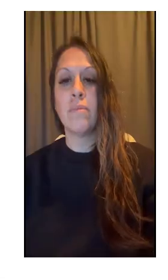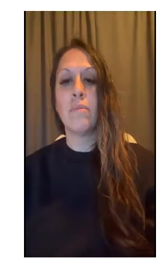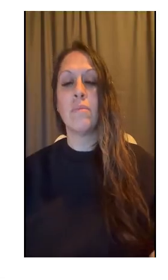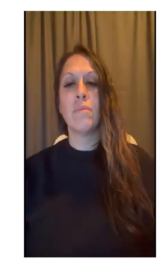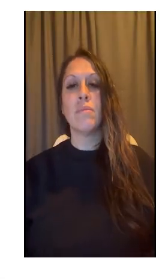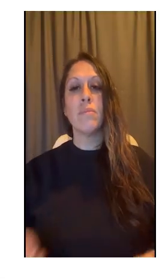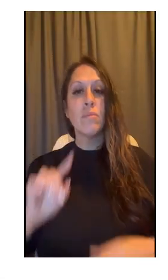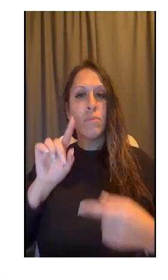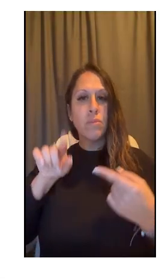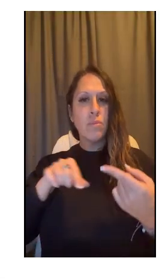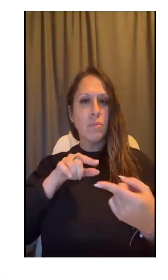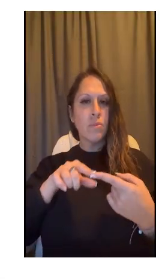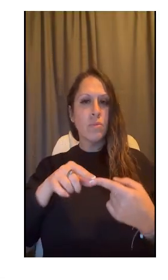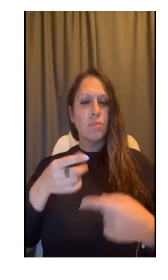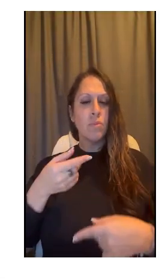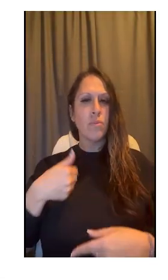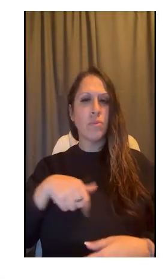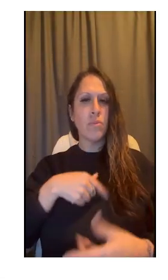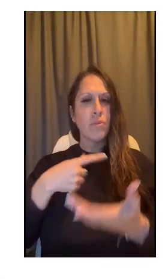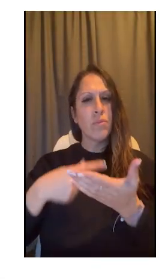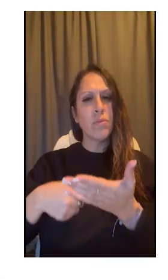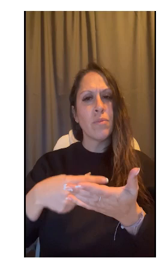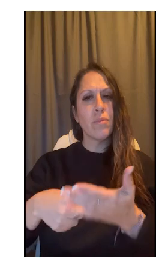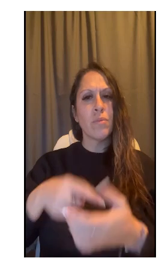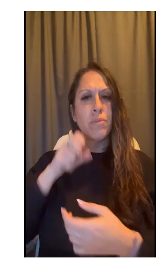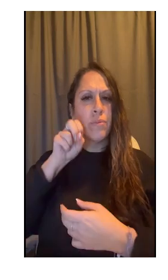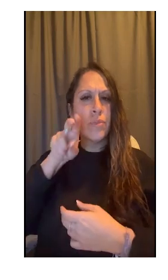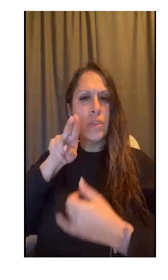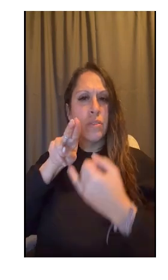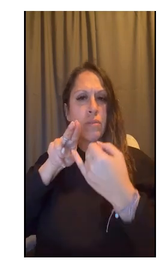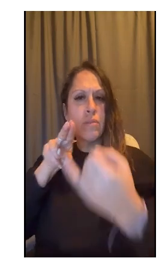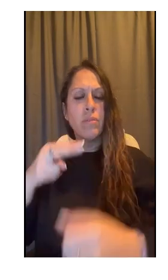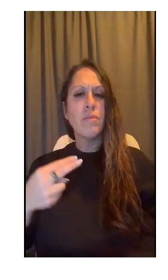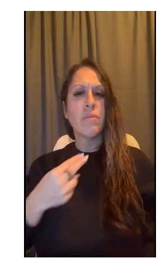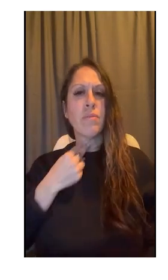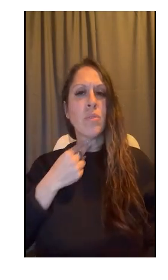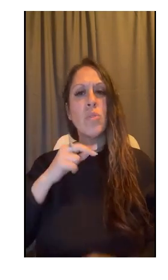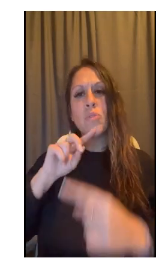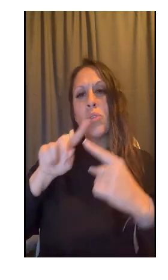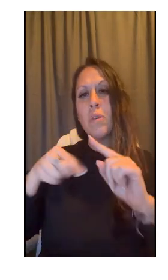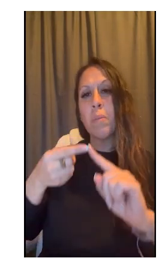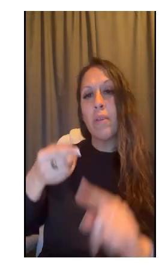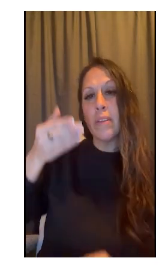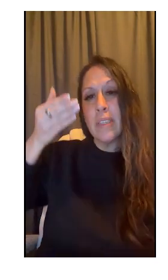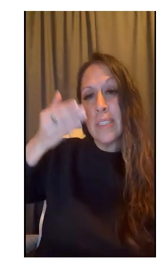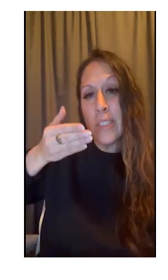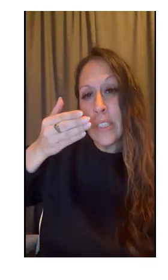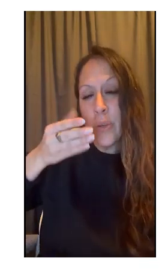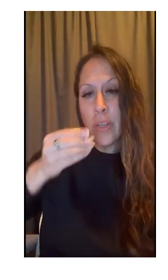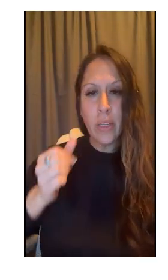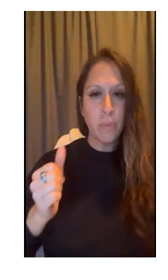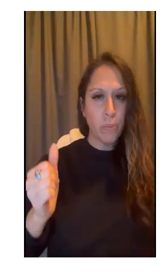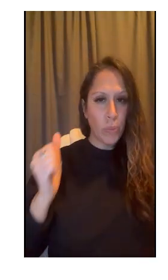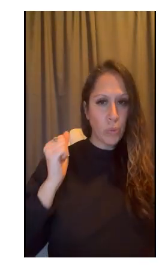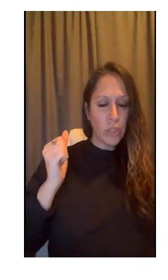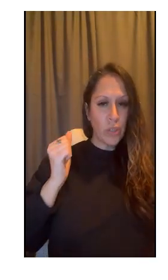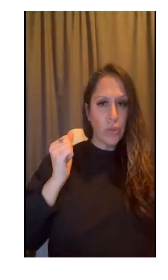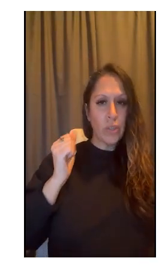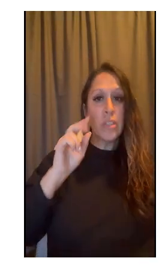When we talk about tongue ties, we Talk about them in terms of anterior or posterior. We start with type one, which goes all the way to the tip.